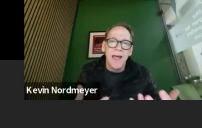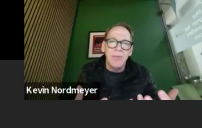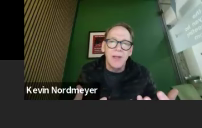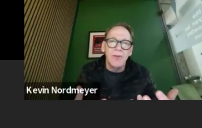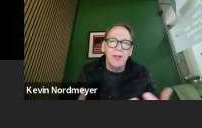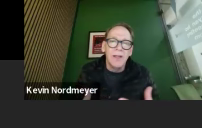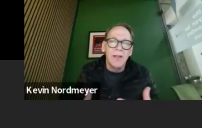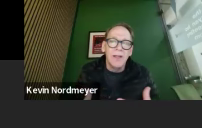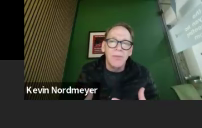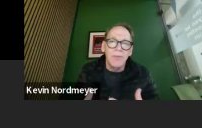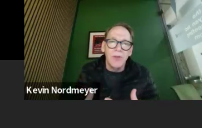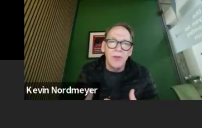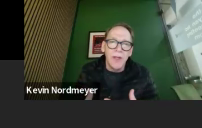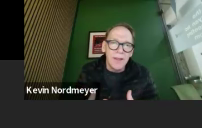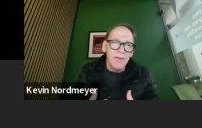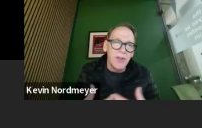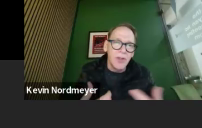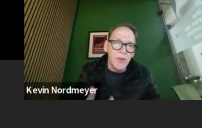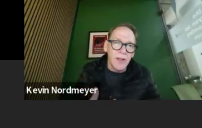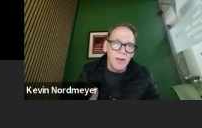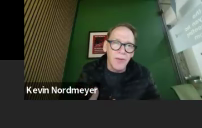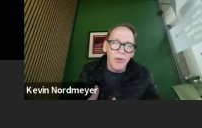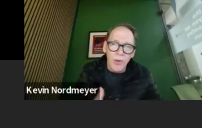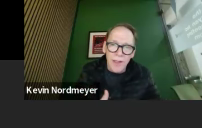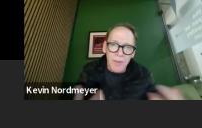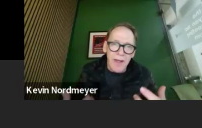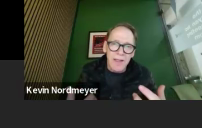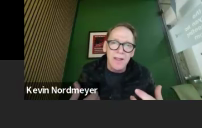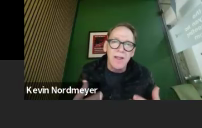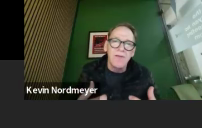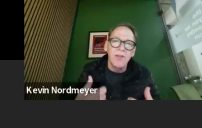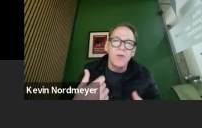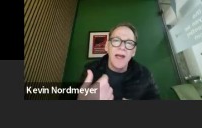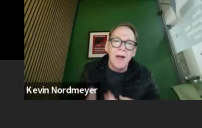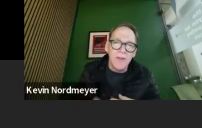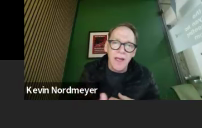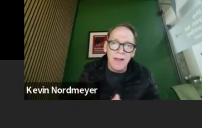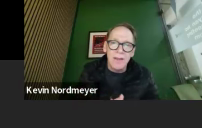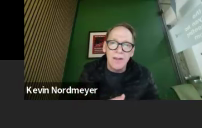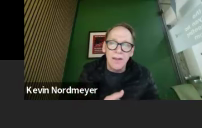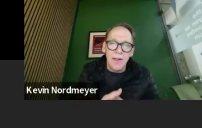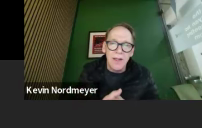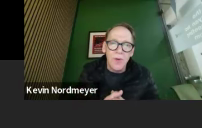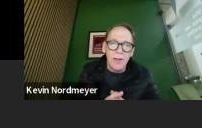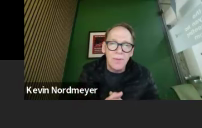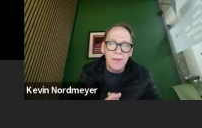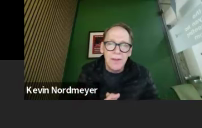to the top level, you get views through into spaces and then views outside as well.